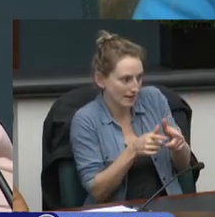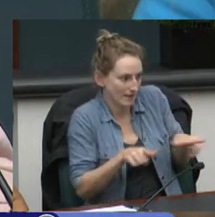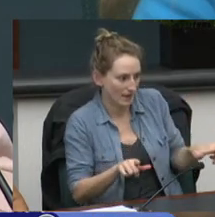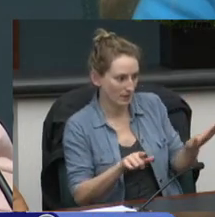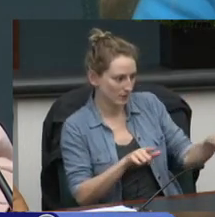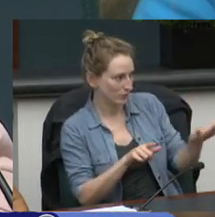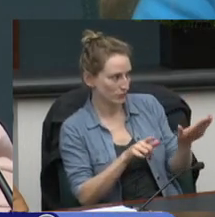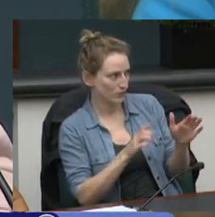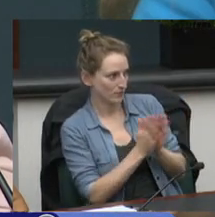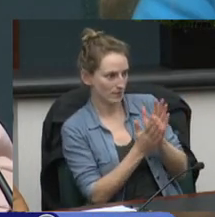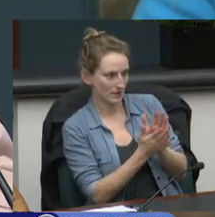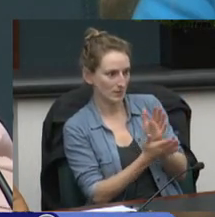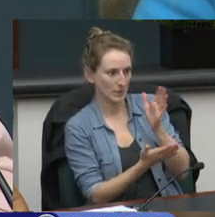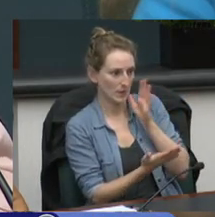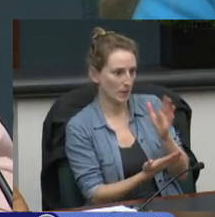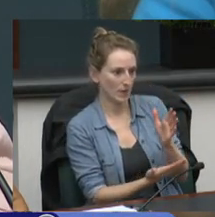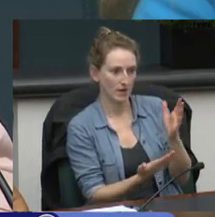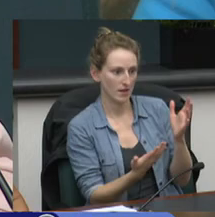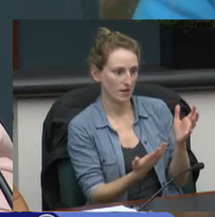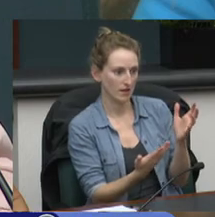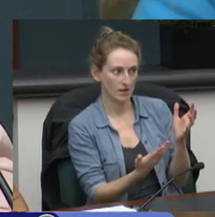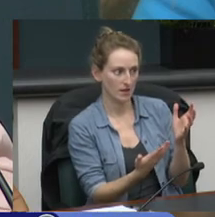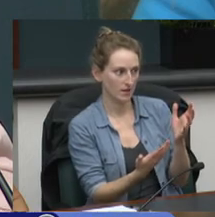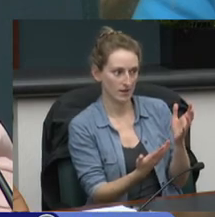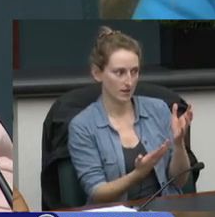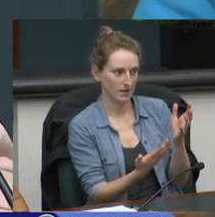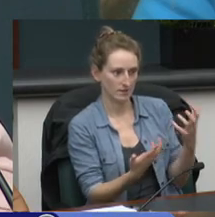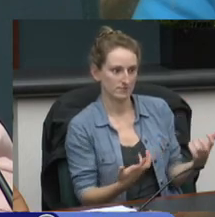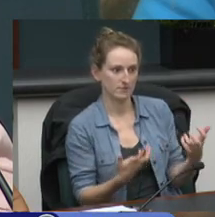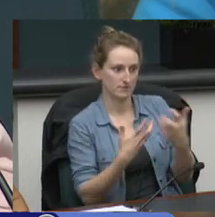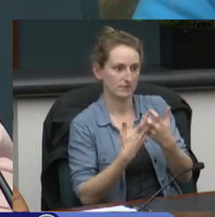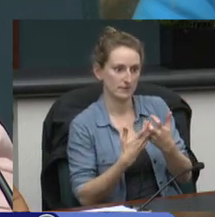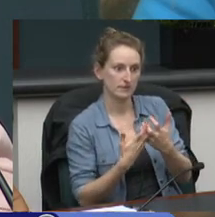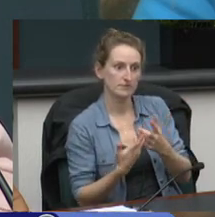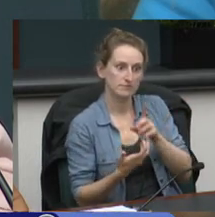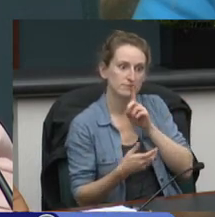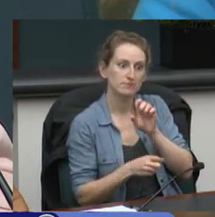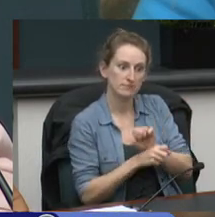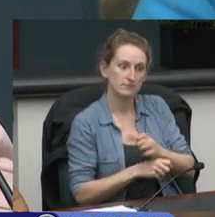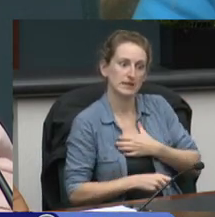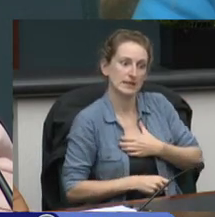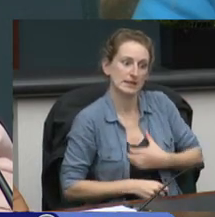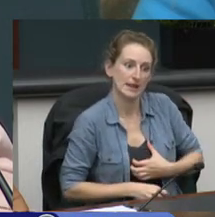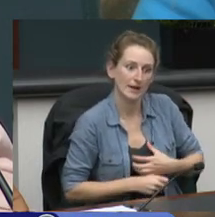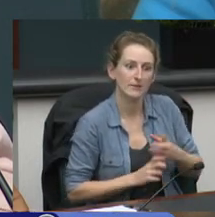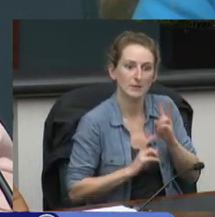addresses a real desire on behalf of people with disabilities for better